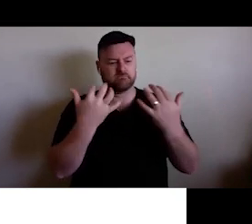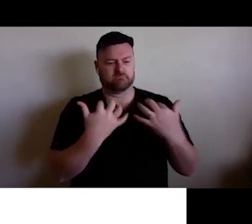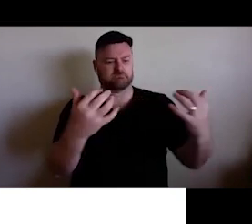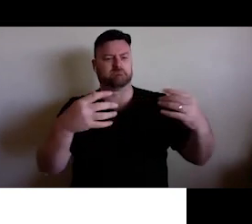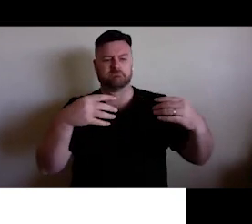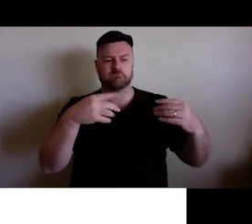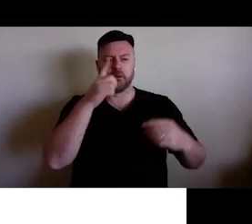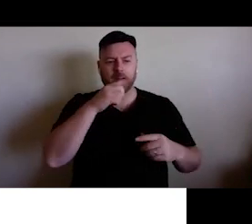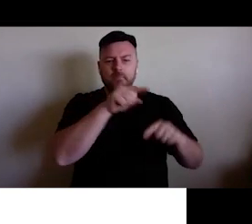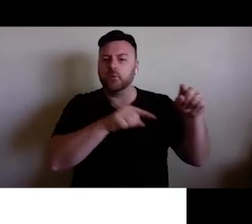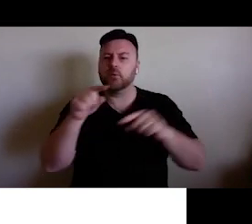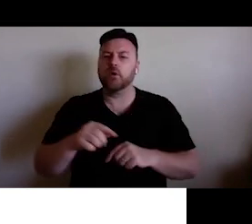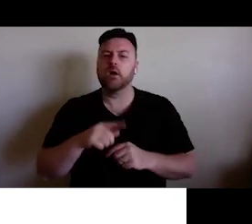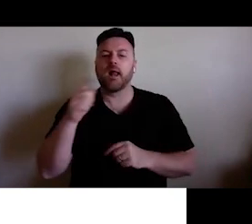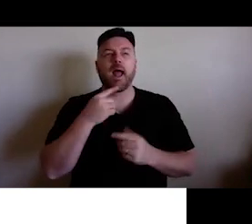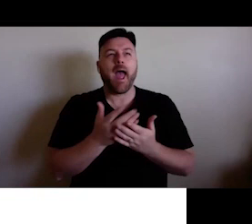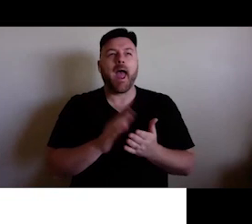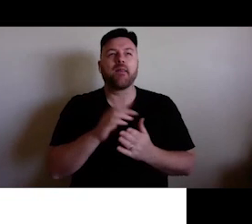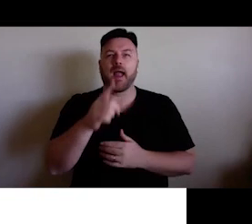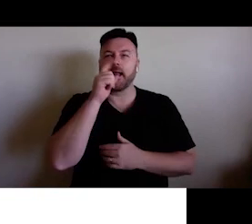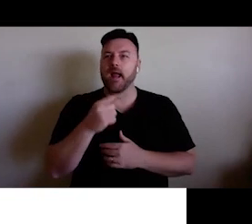cultural activity in Lisbon in Portugal. And in the space of two or